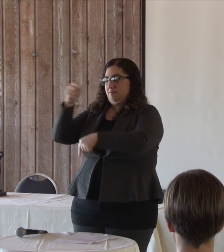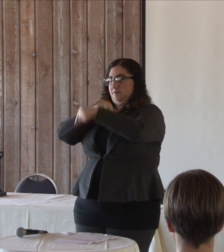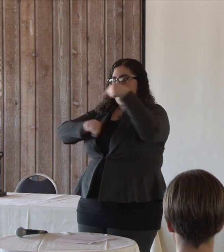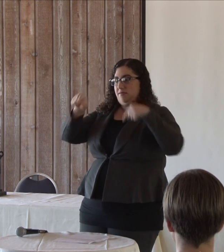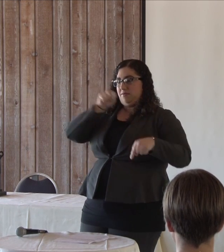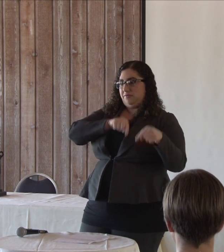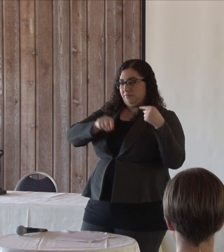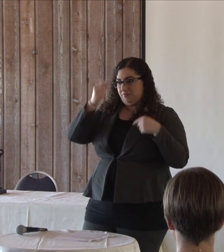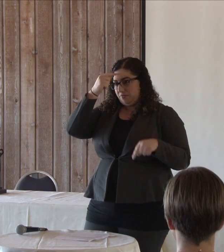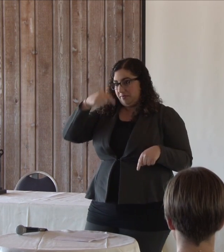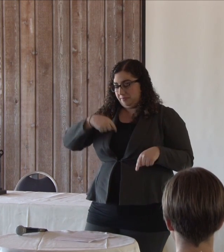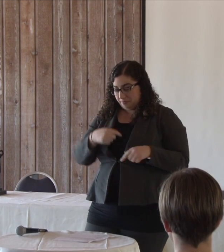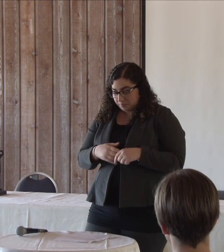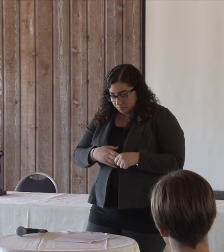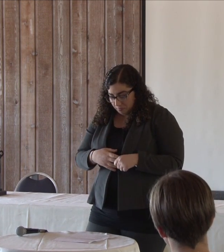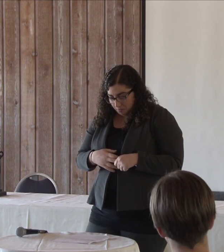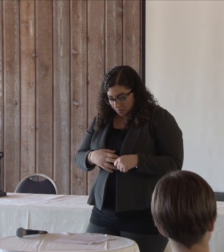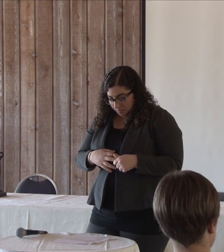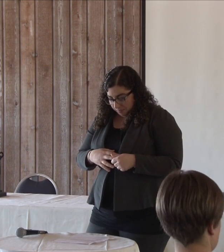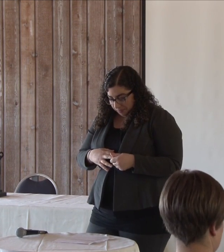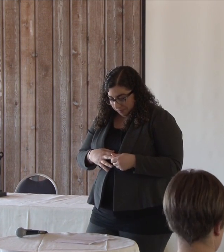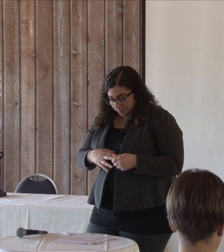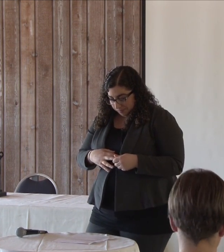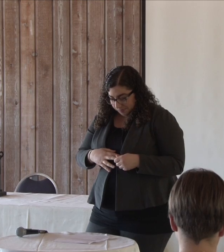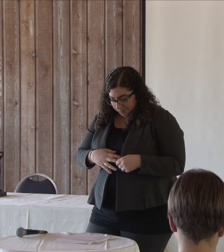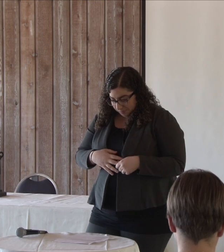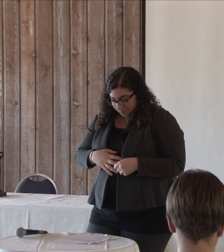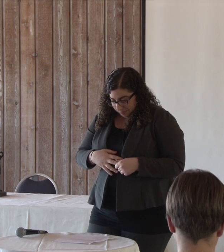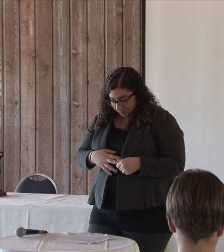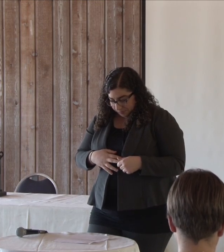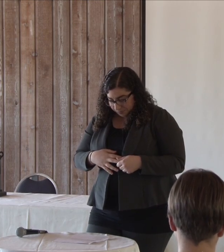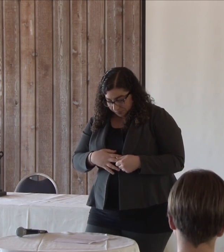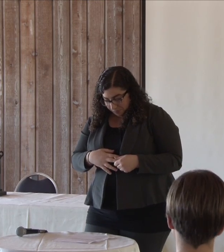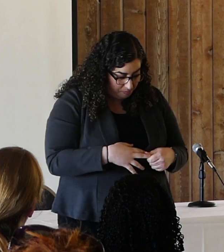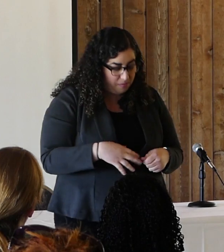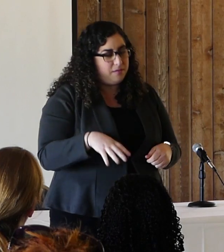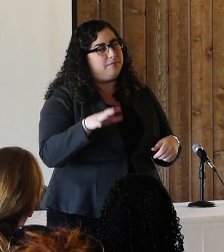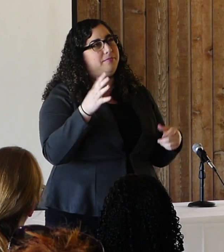Another cultural shock. I felt like everything was backwards here